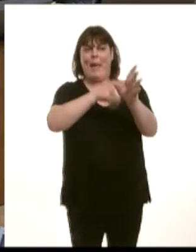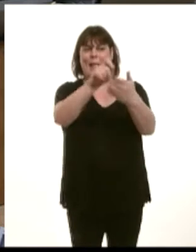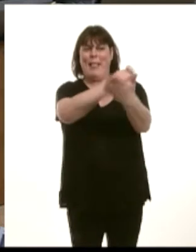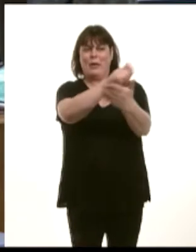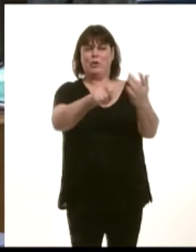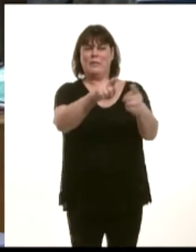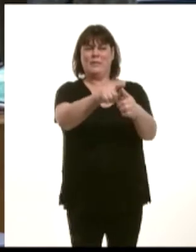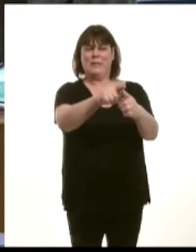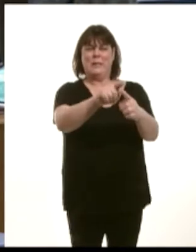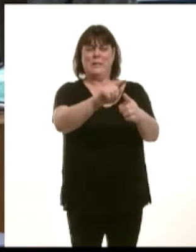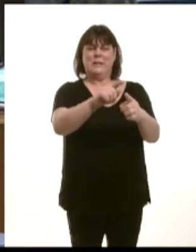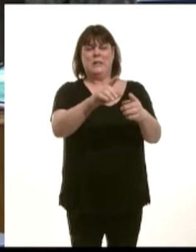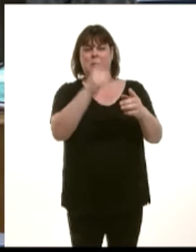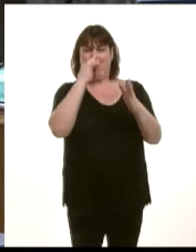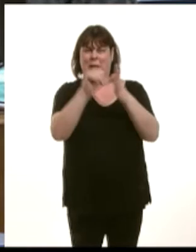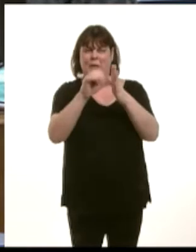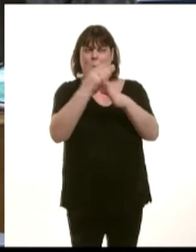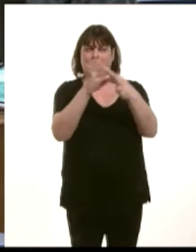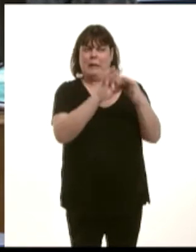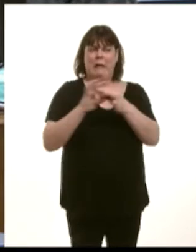year, but I appreciate the sentiment behind it.